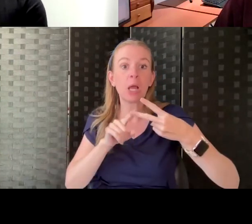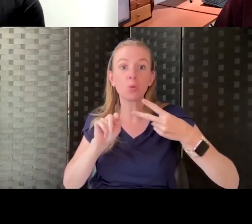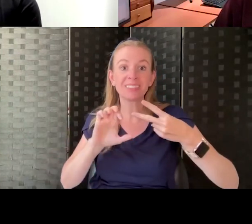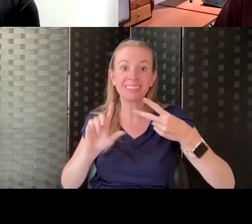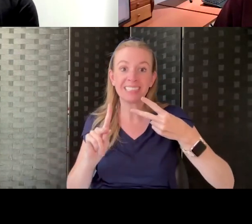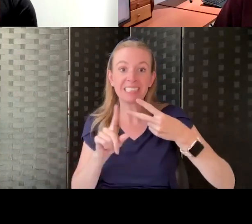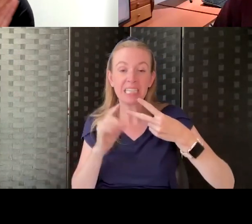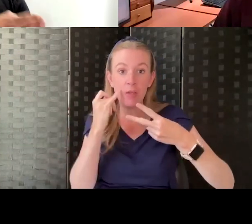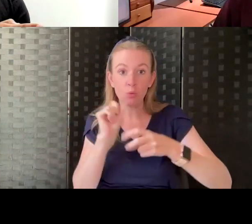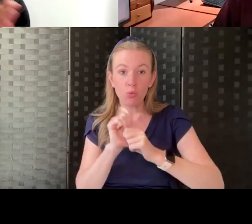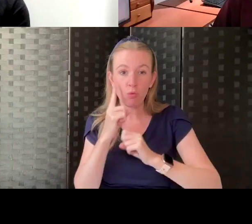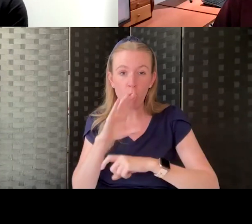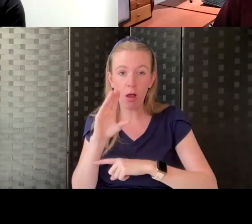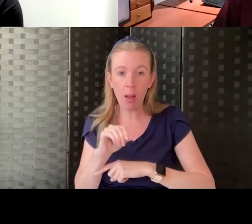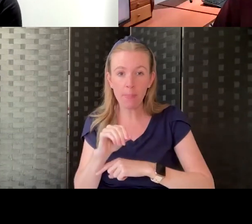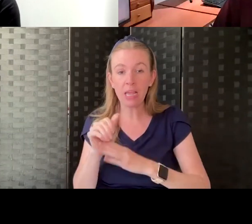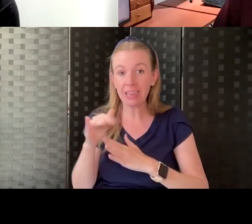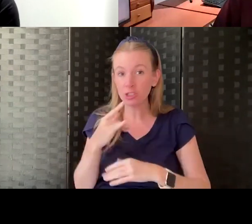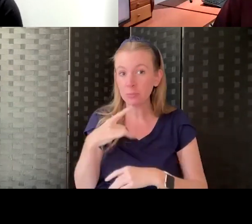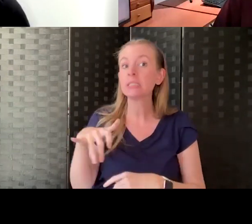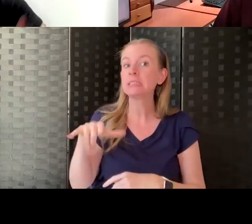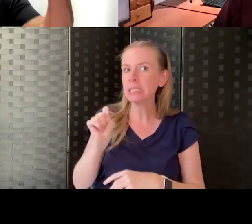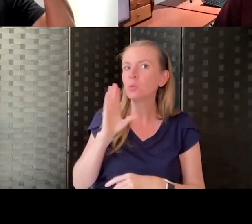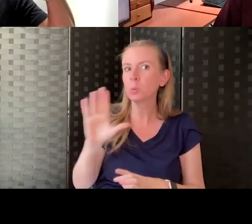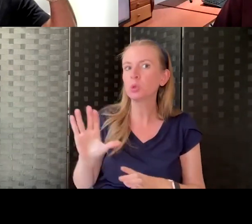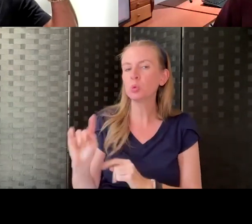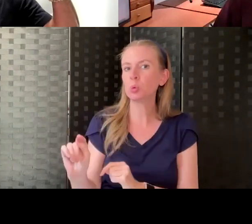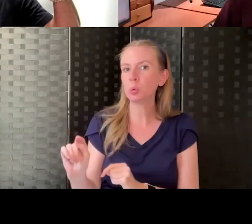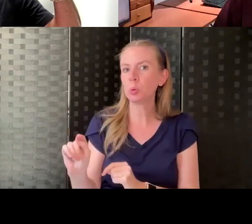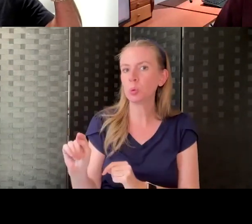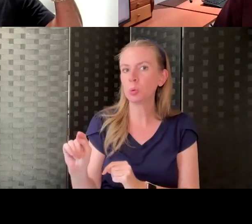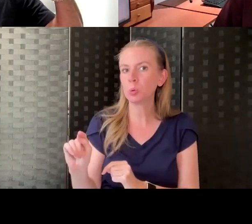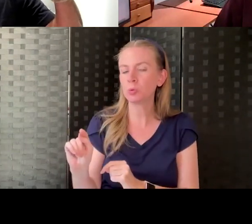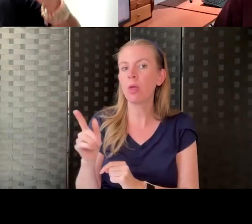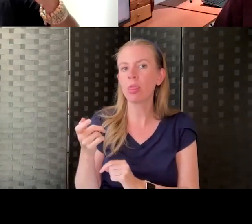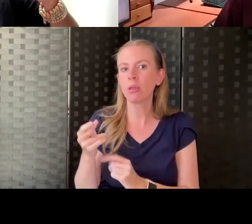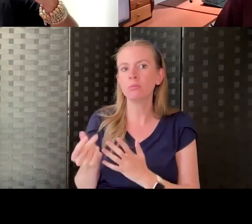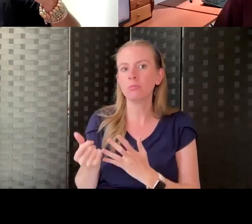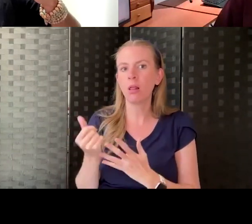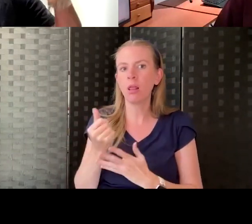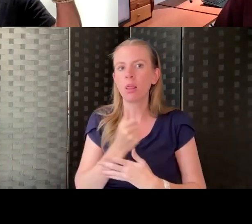organization where leadership says we are going to do this, running up the flagpole. I don't like